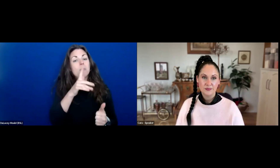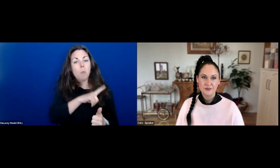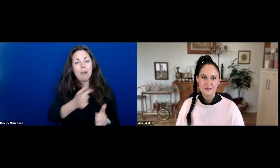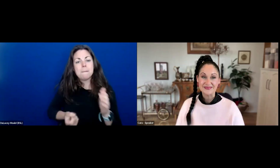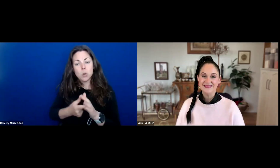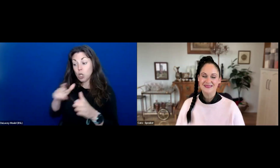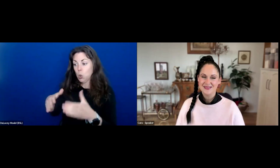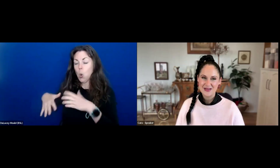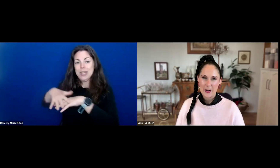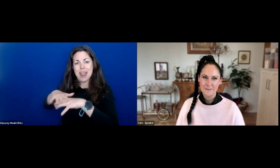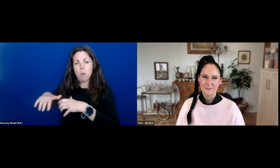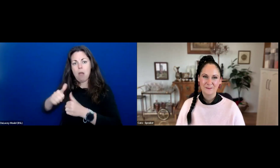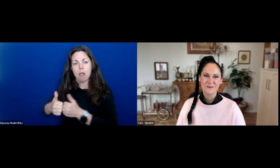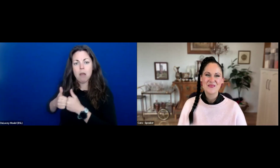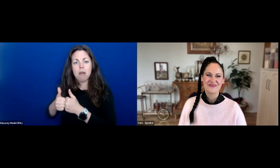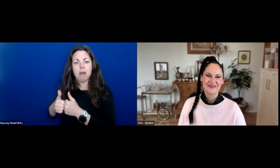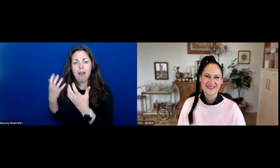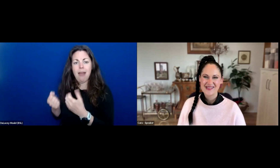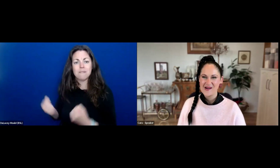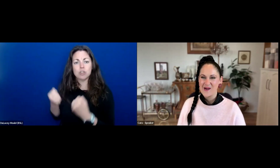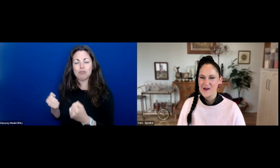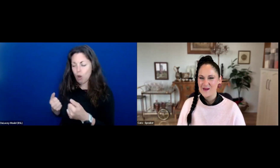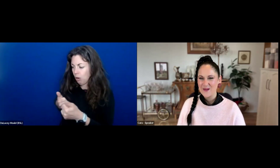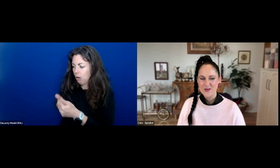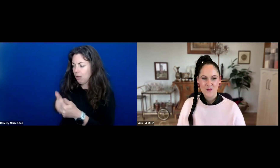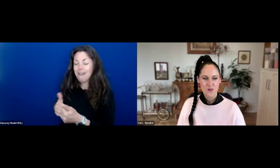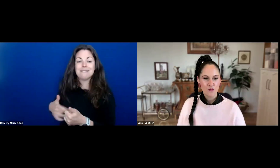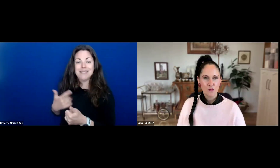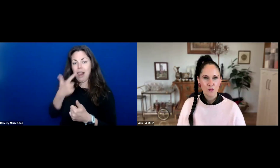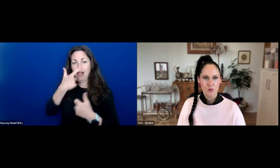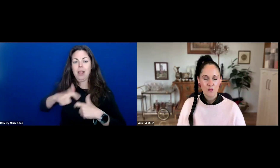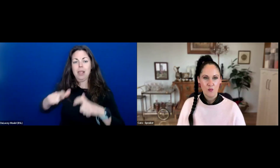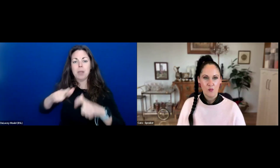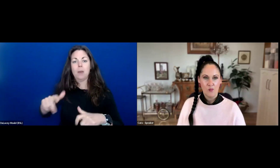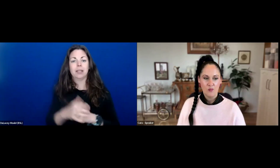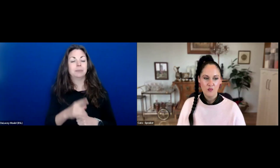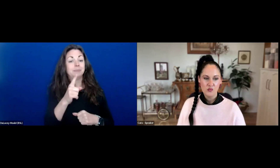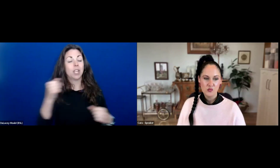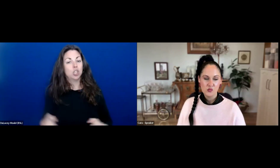Amelia: That's a very stirring message for us. Thank you. I think we need to probably be very quick,